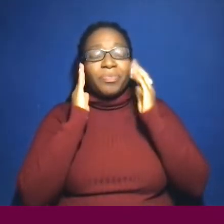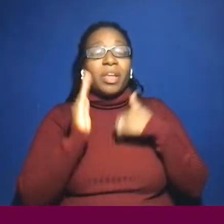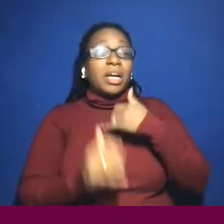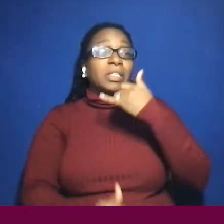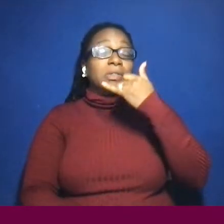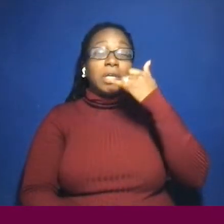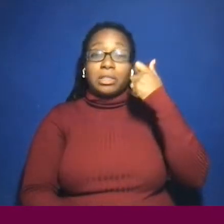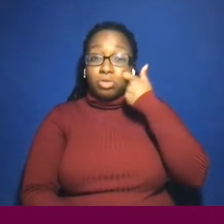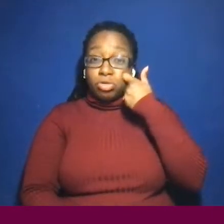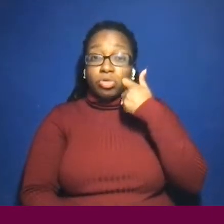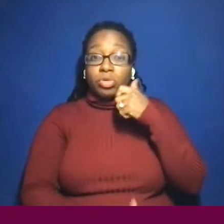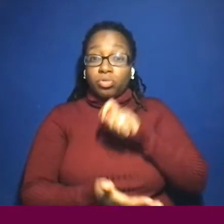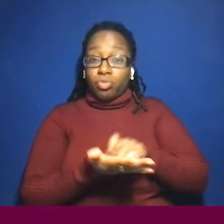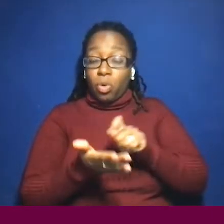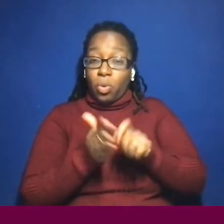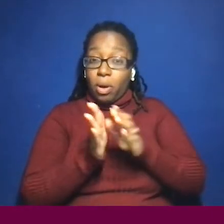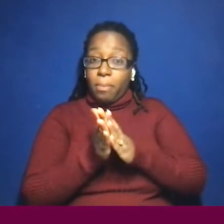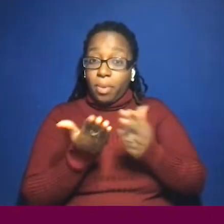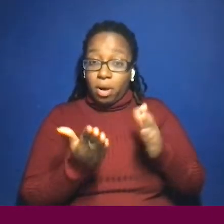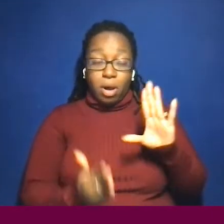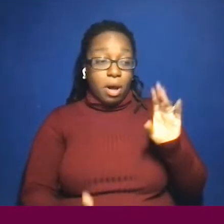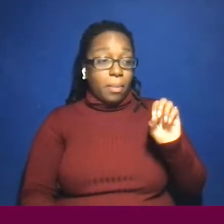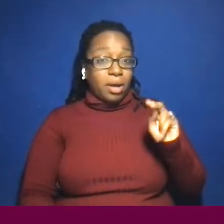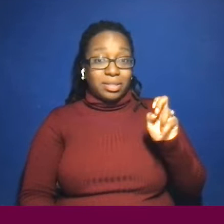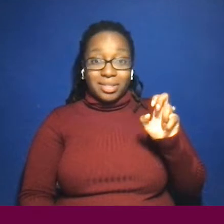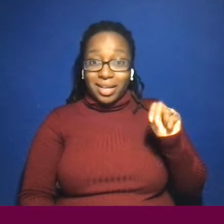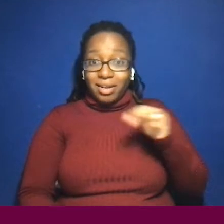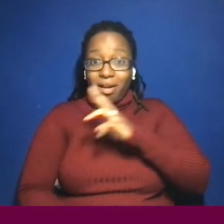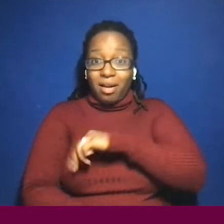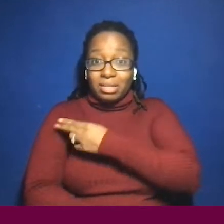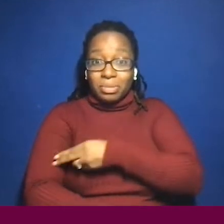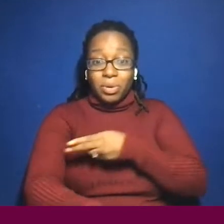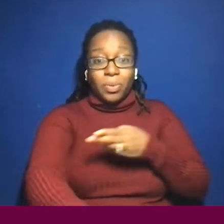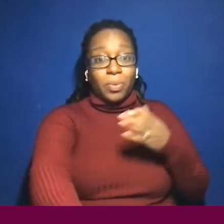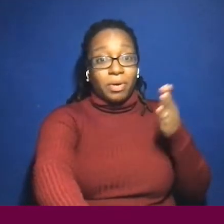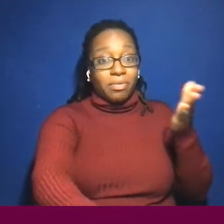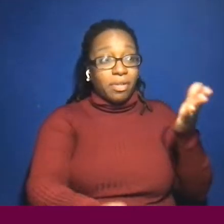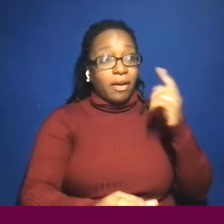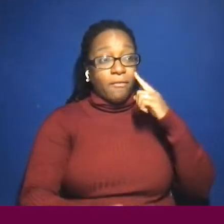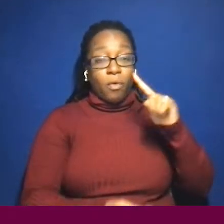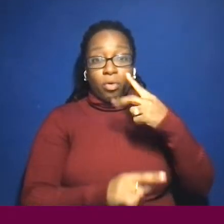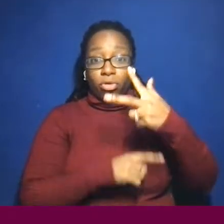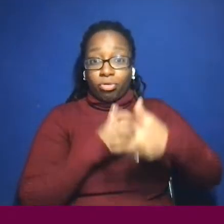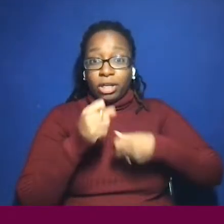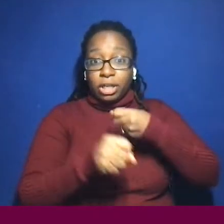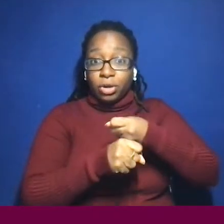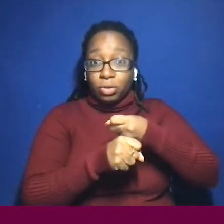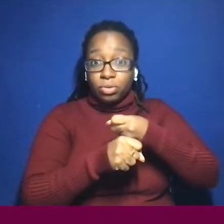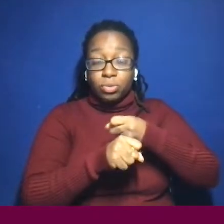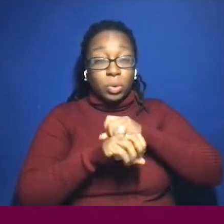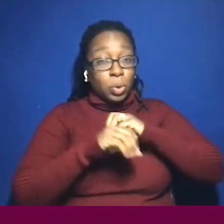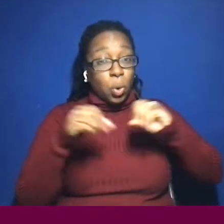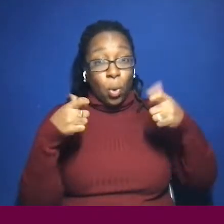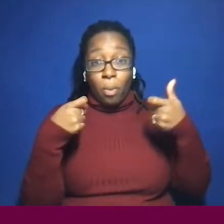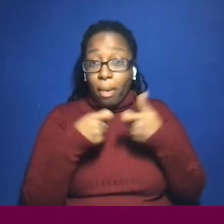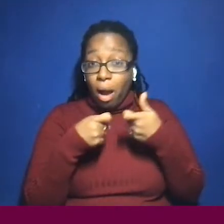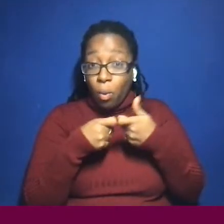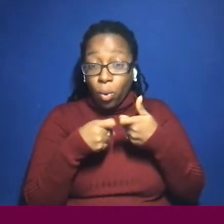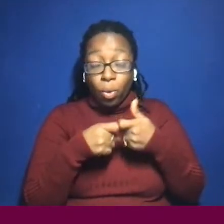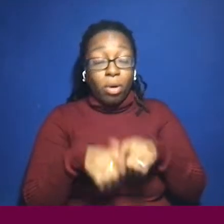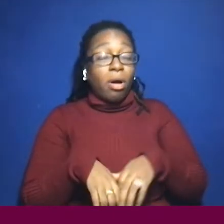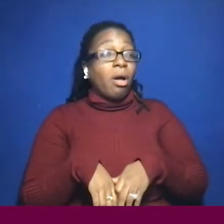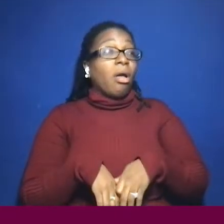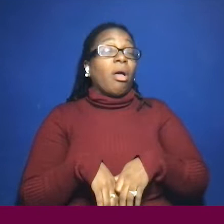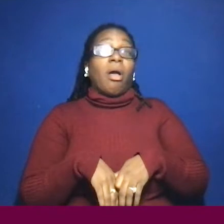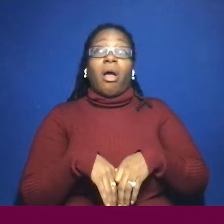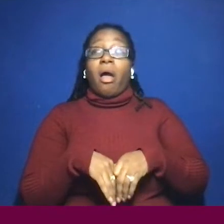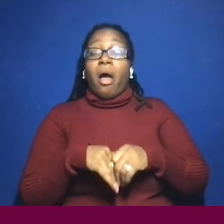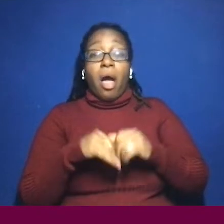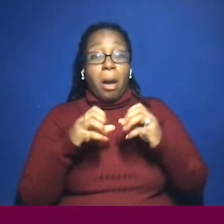Bosnian war hospital that was under siege for three years, no power, bombs going raining down,